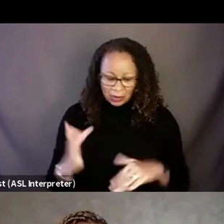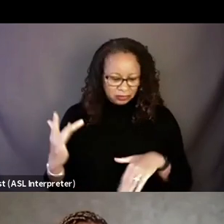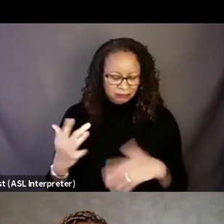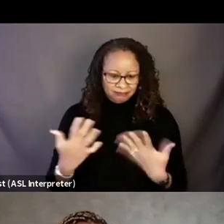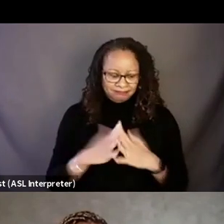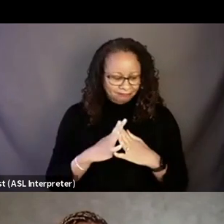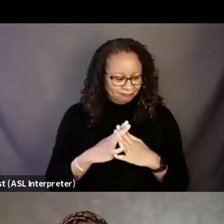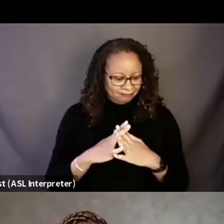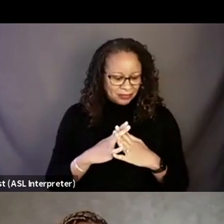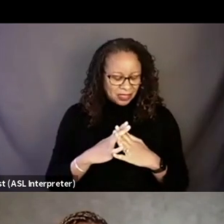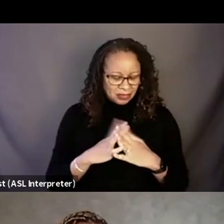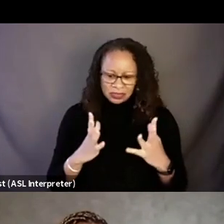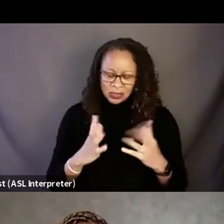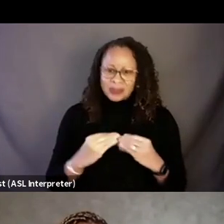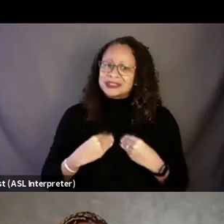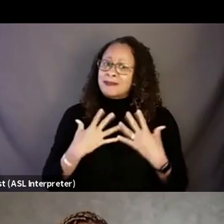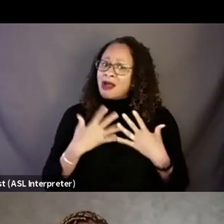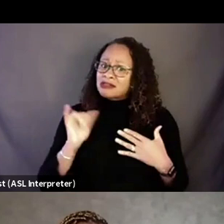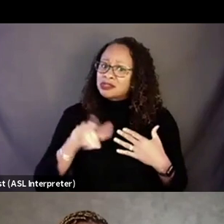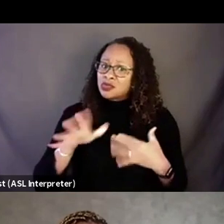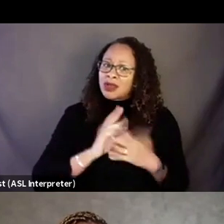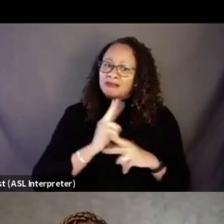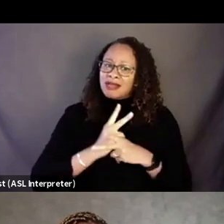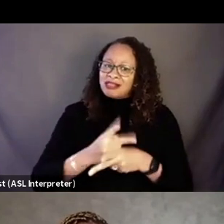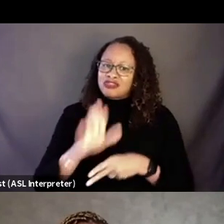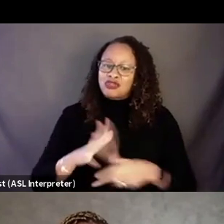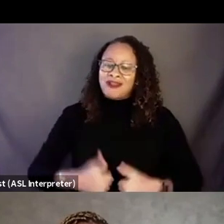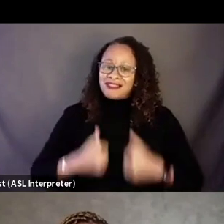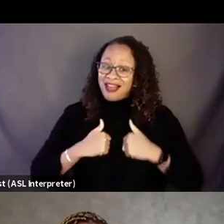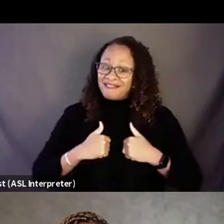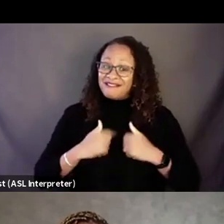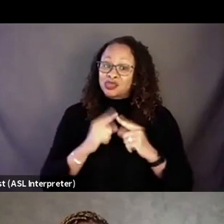to this narrative with Sam Soko as your director.